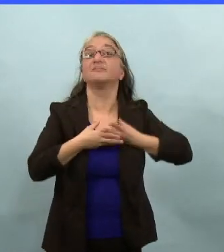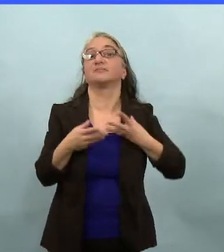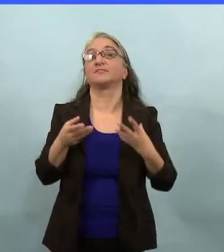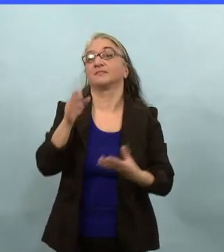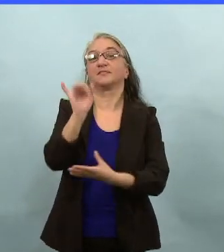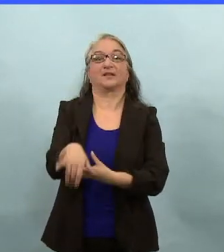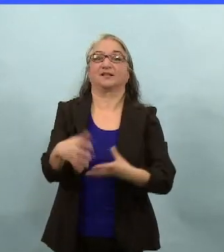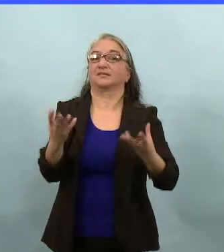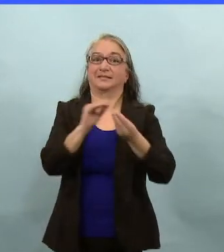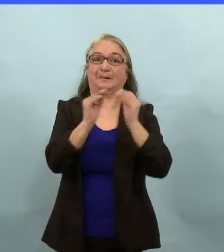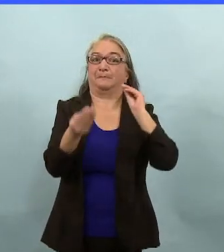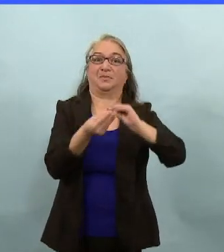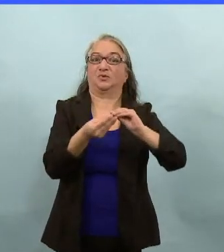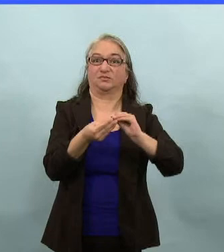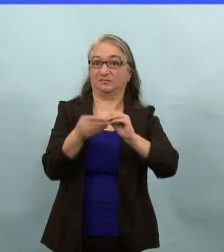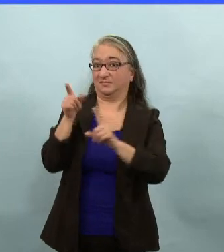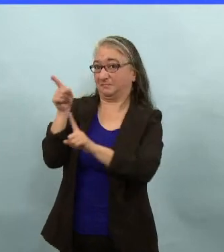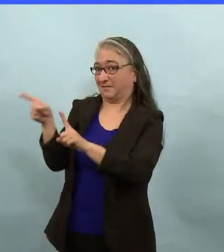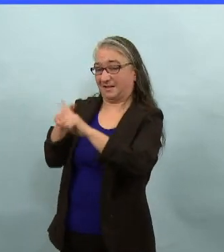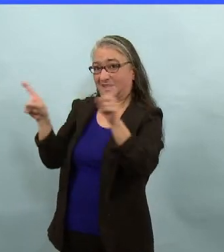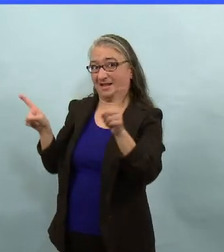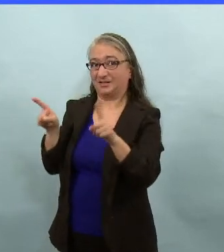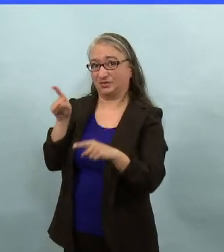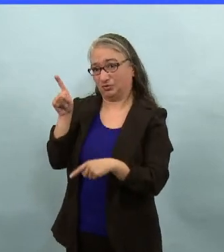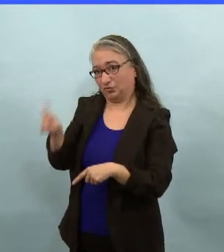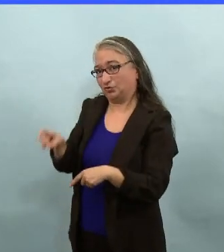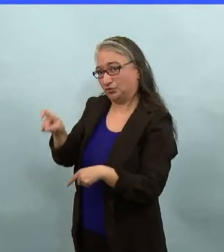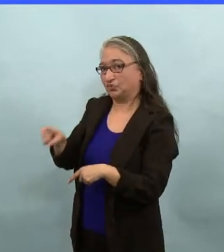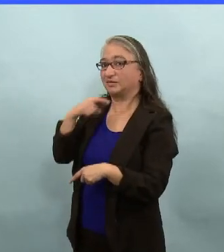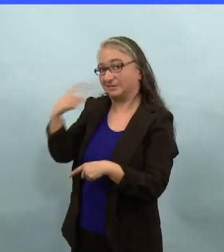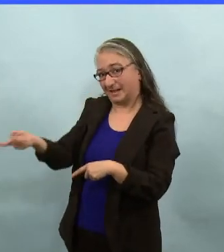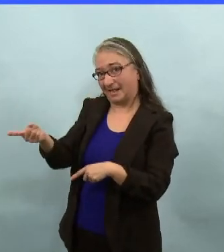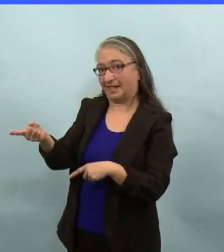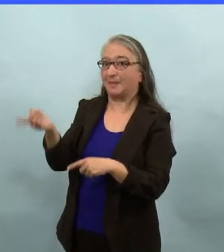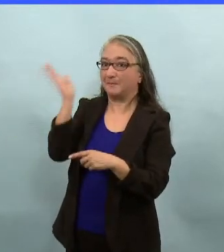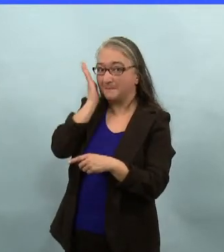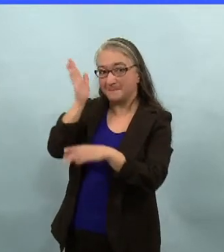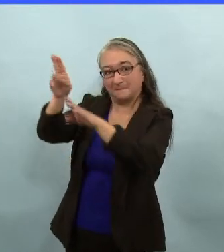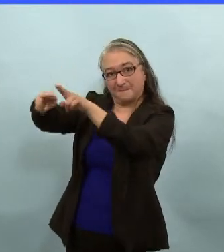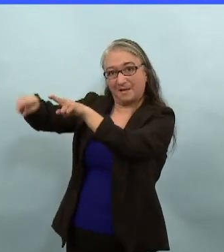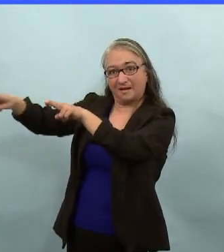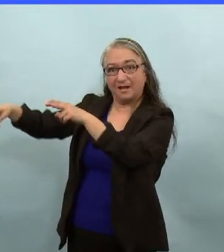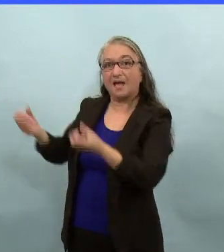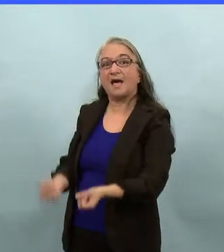overall bad occupancy right now in winnipeg what is it oh oh we are we are not just covet i mean